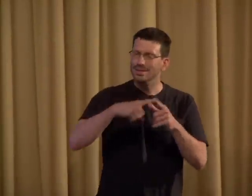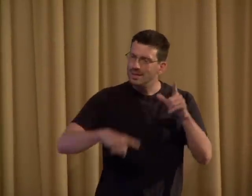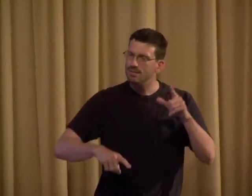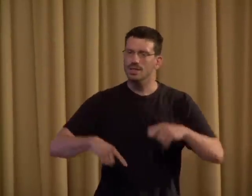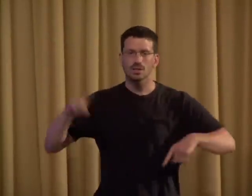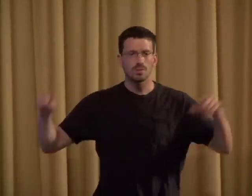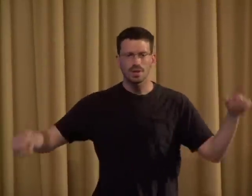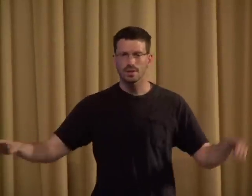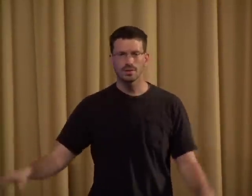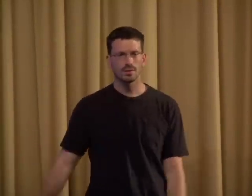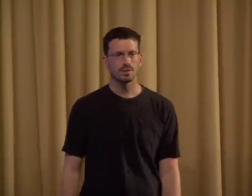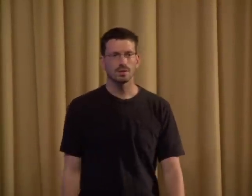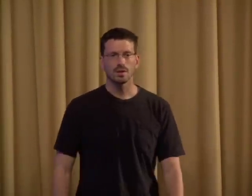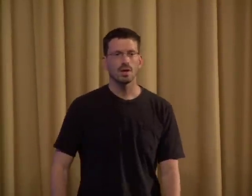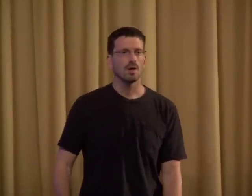All of us have a different experience. A musician might have perfect pitch. An old man who's lost his hearing would have a different experience.